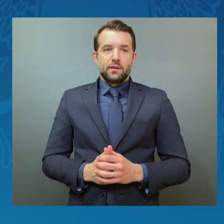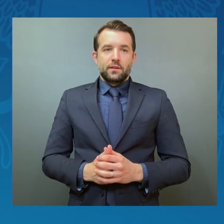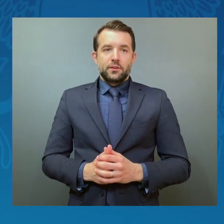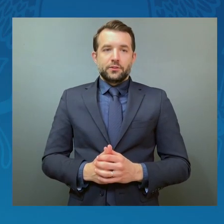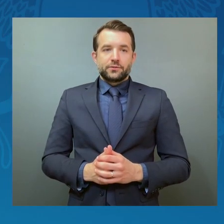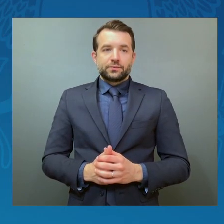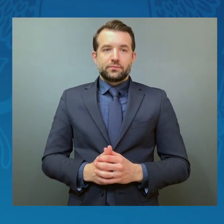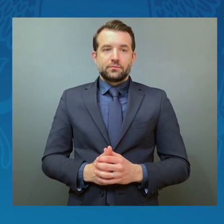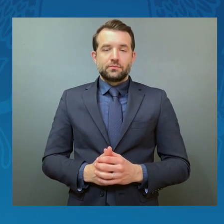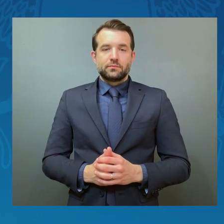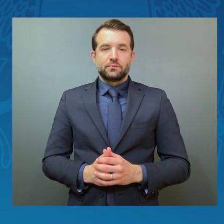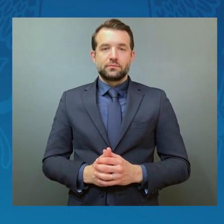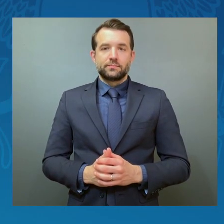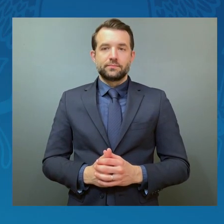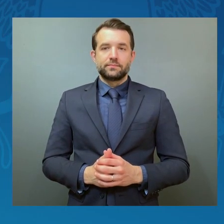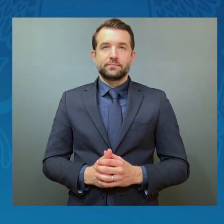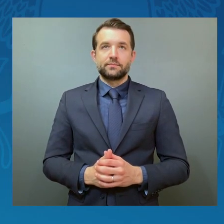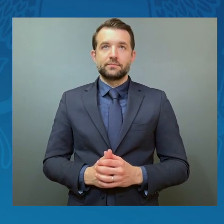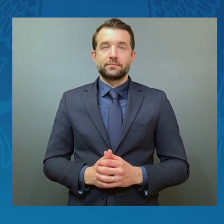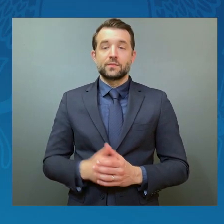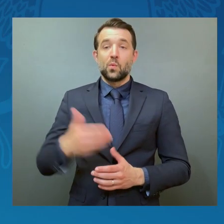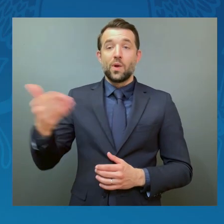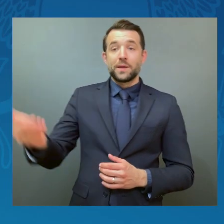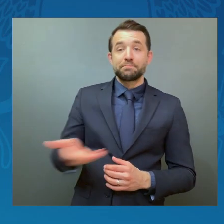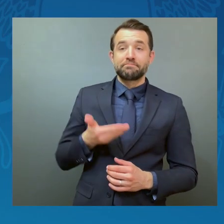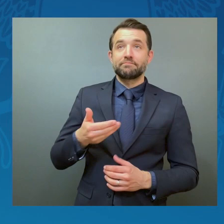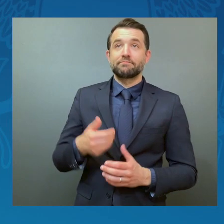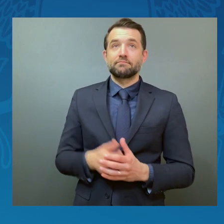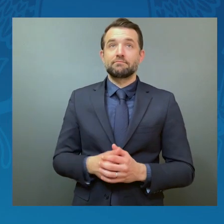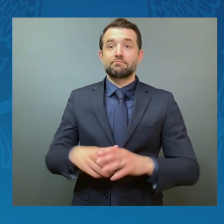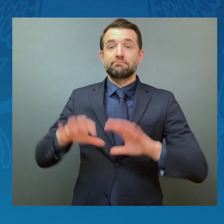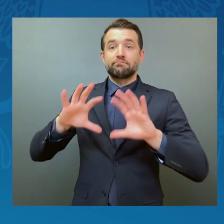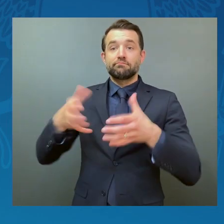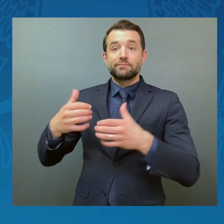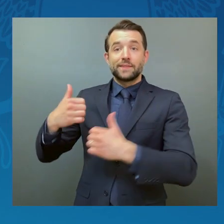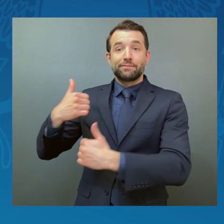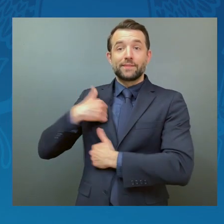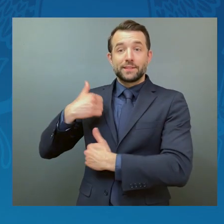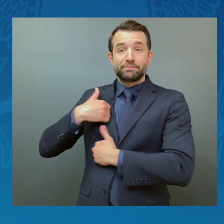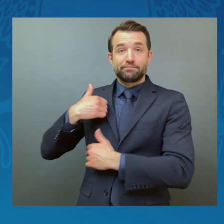Moderator: Please welcome Department of Veterans Affairs, Deputy Secretary Donald Remy.